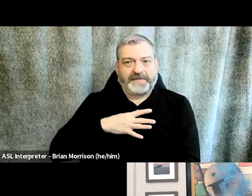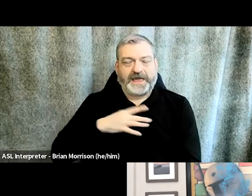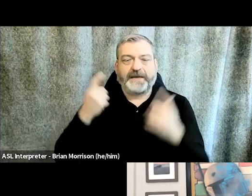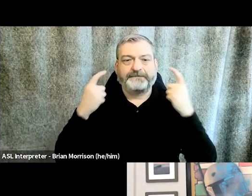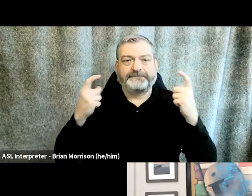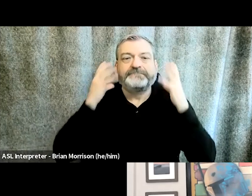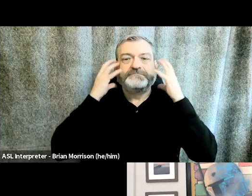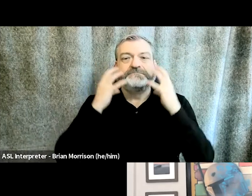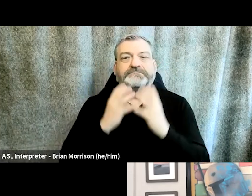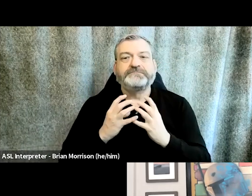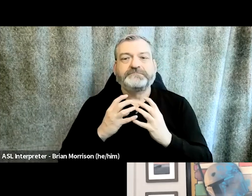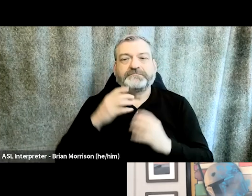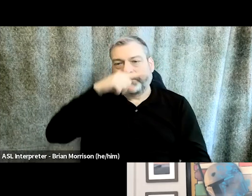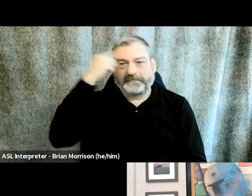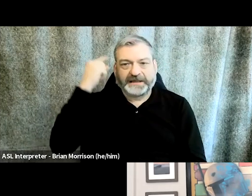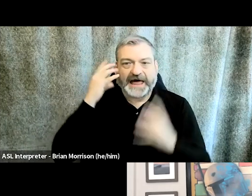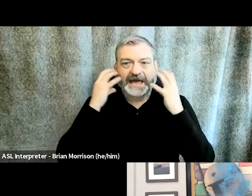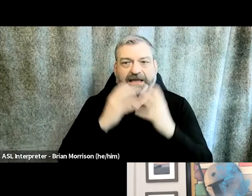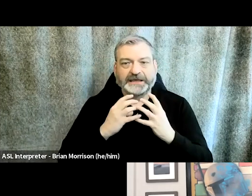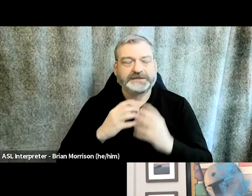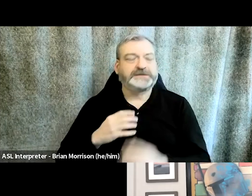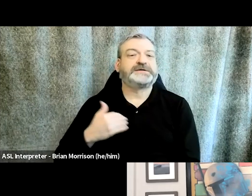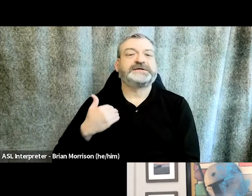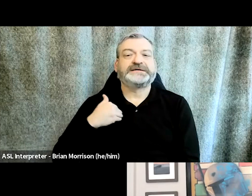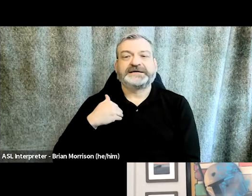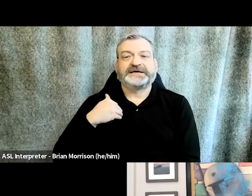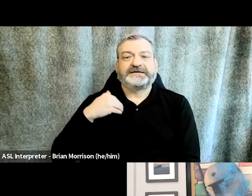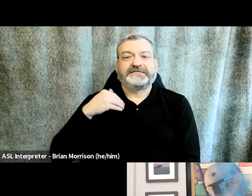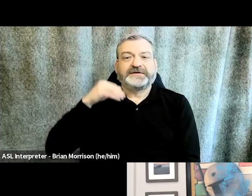I am wearing a brown sweater because it's a little chilly today,